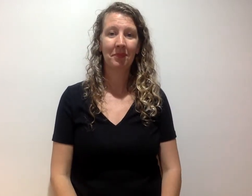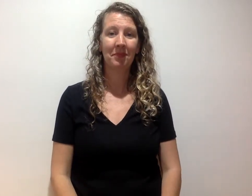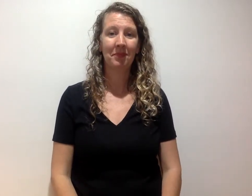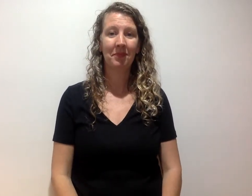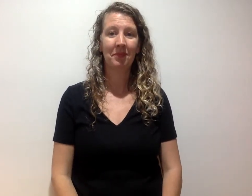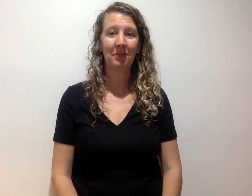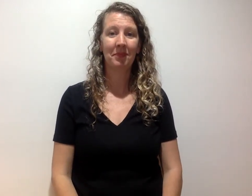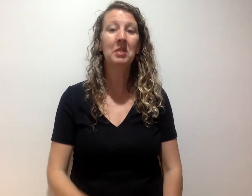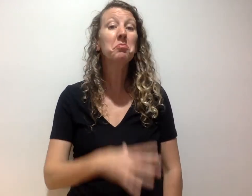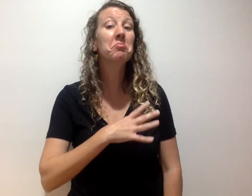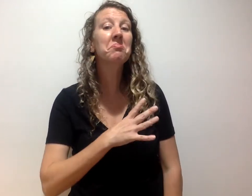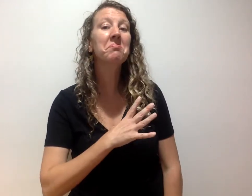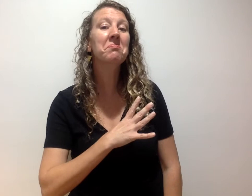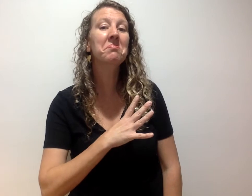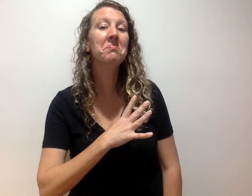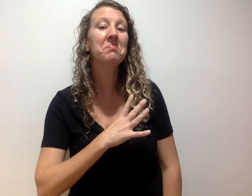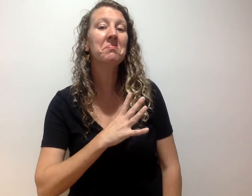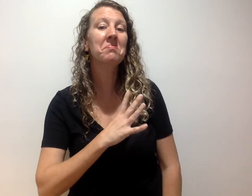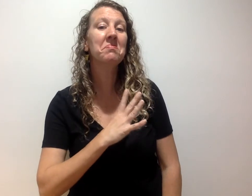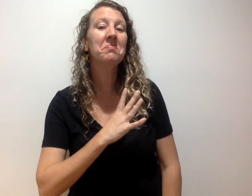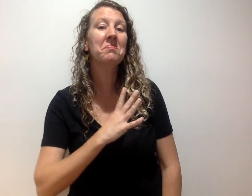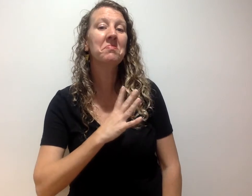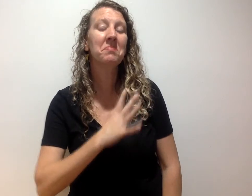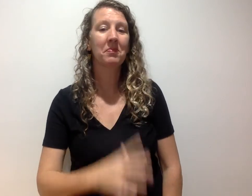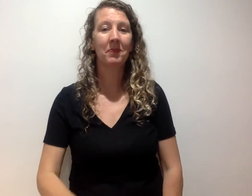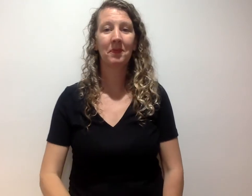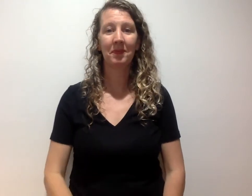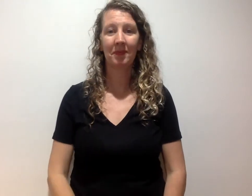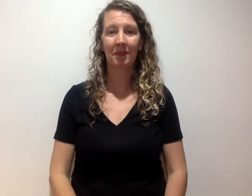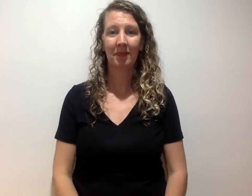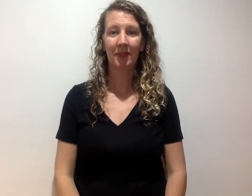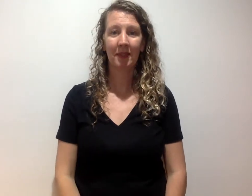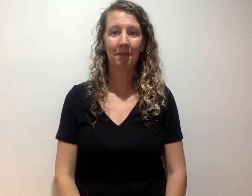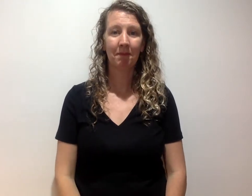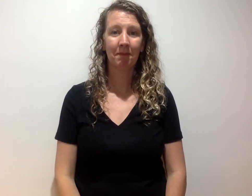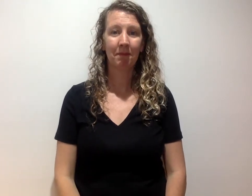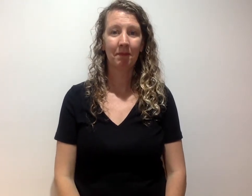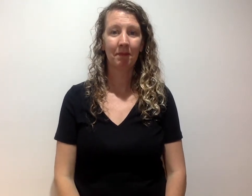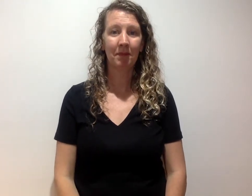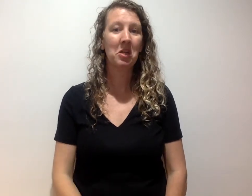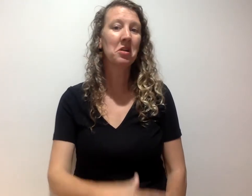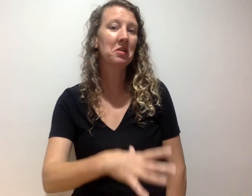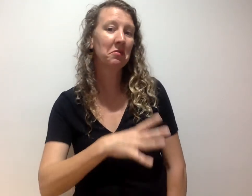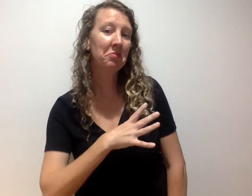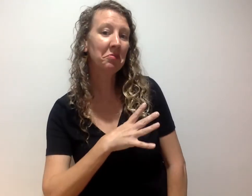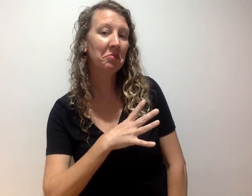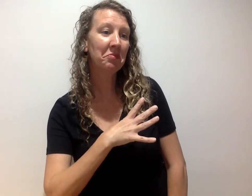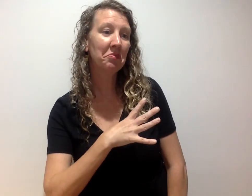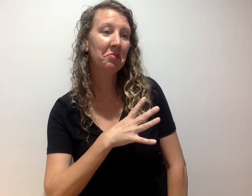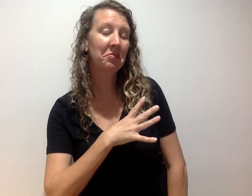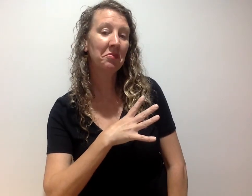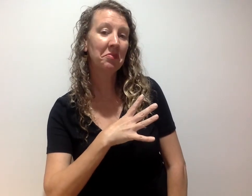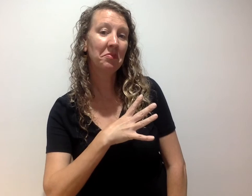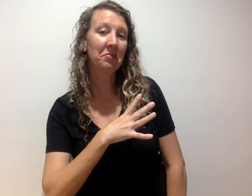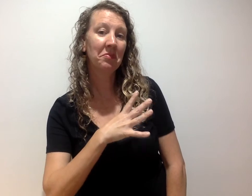FINE